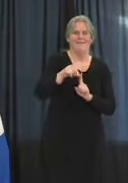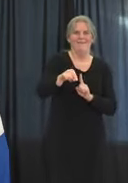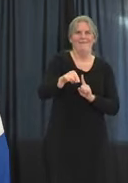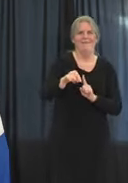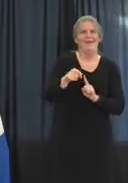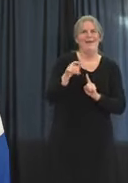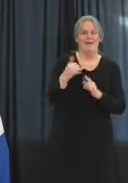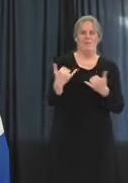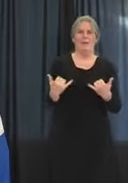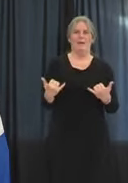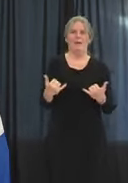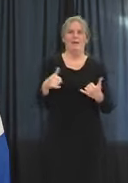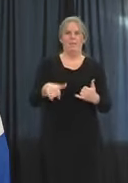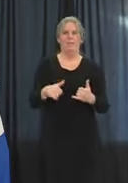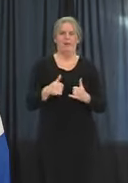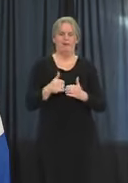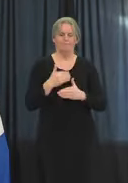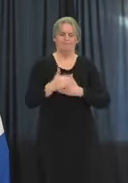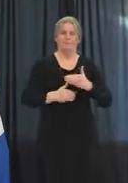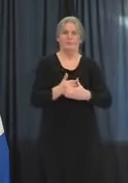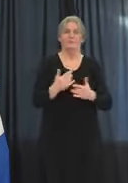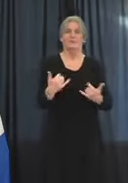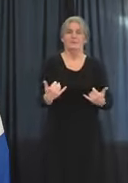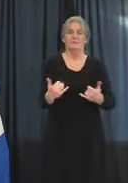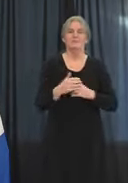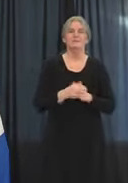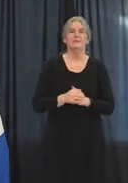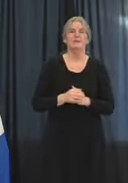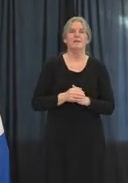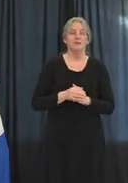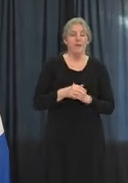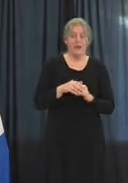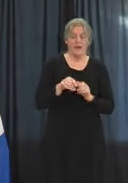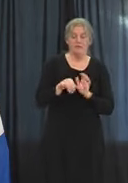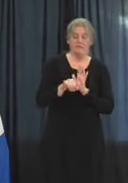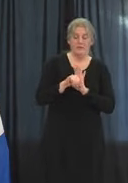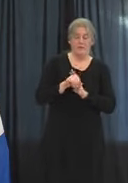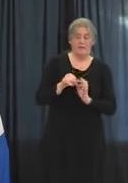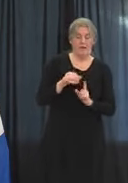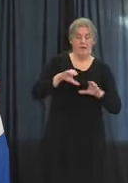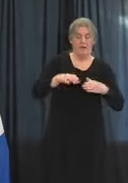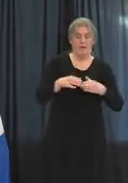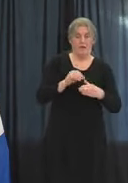That is the stage we are in now. Investigation and management of clusters, as long as these